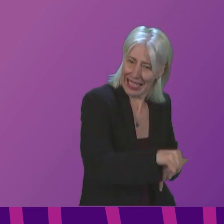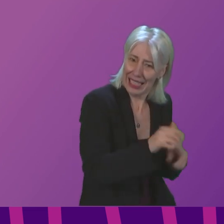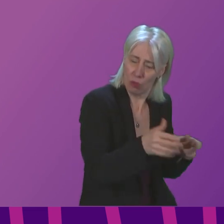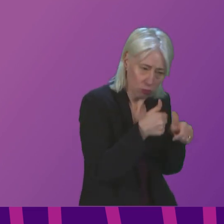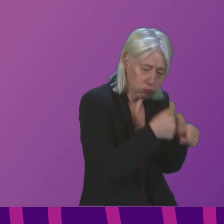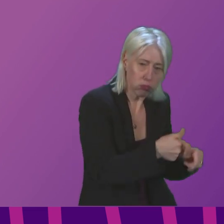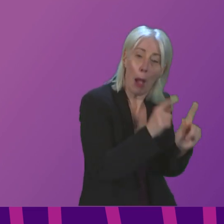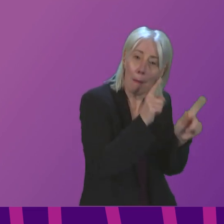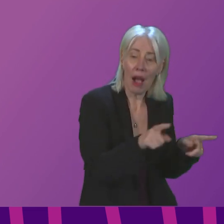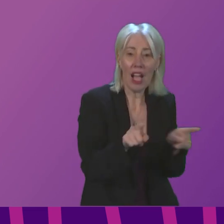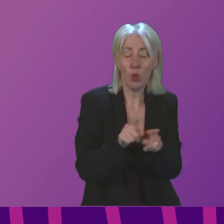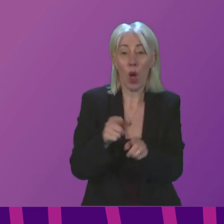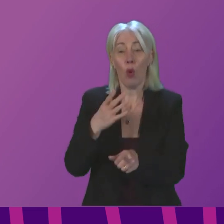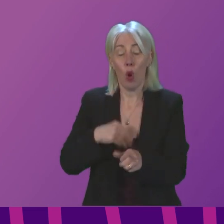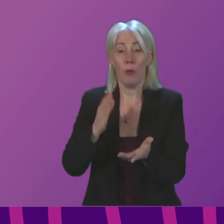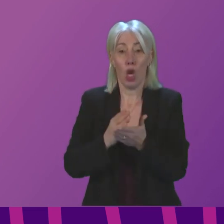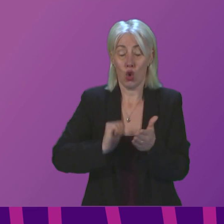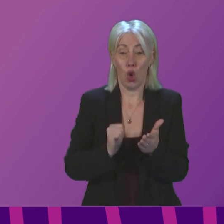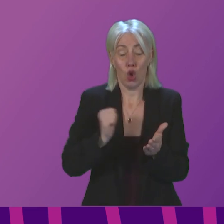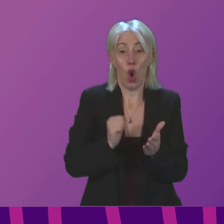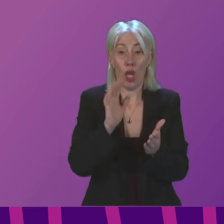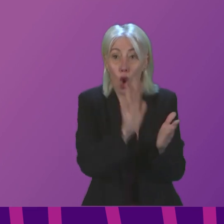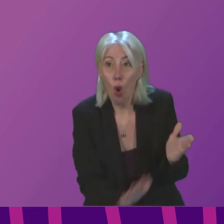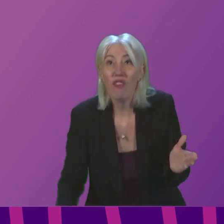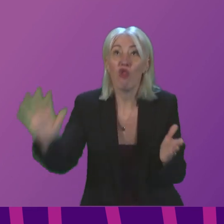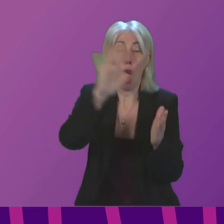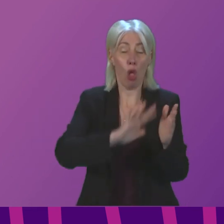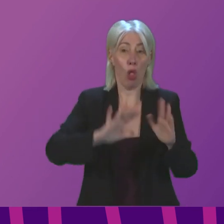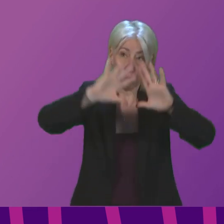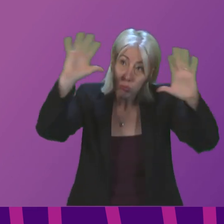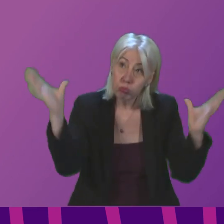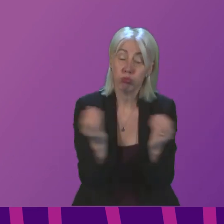of making Scotland as a whole safer. That means trying to ensure that we have in place